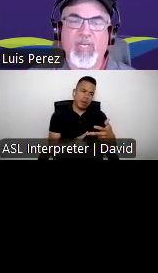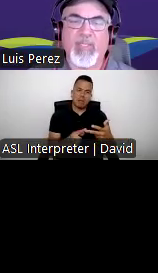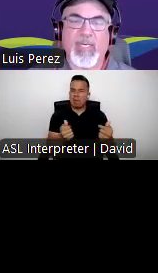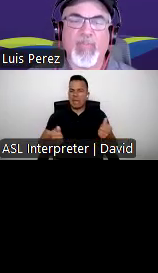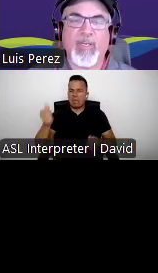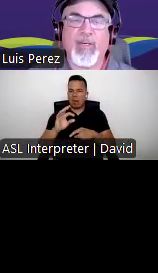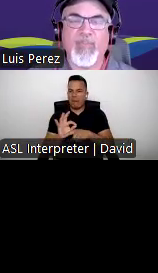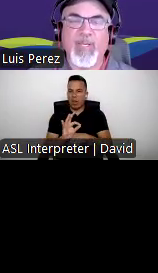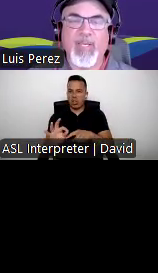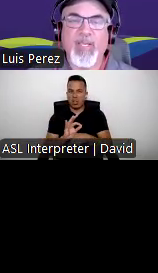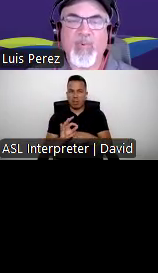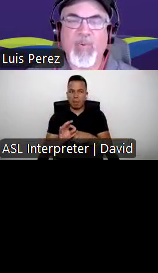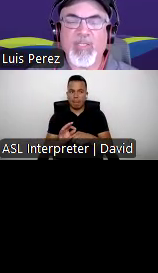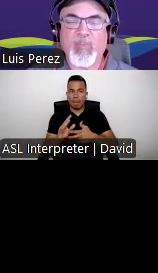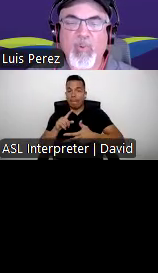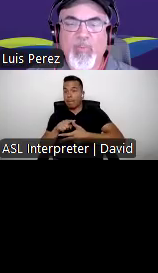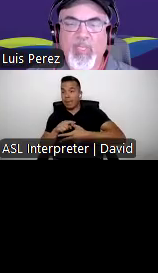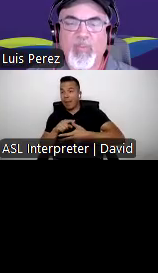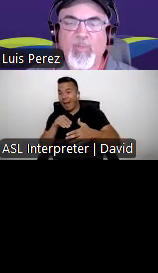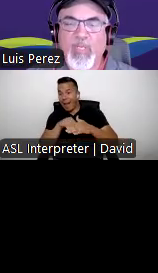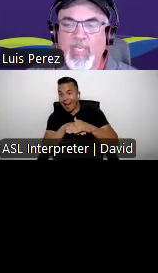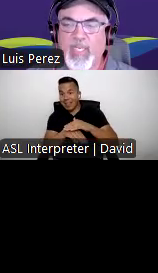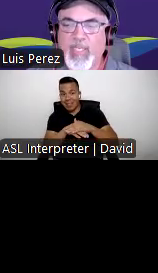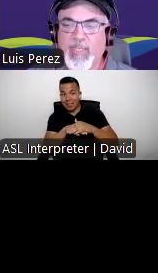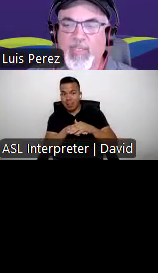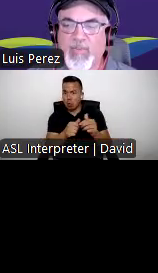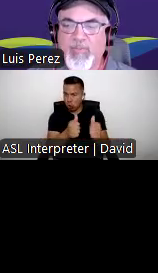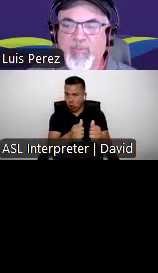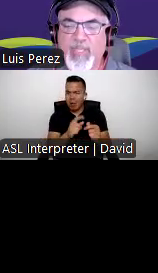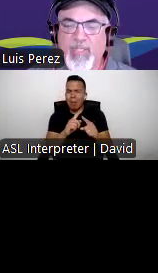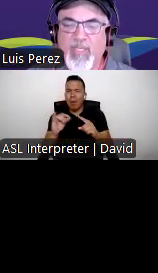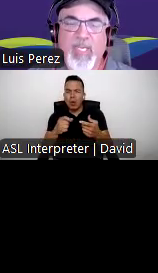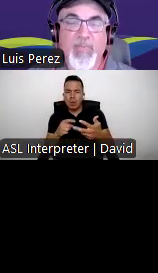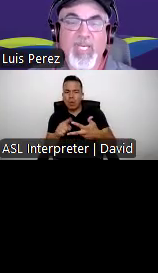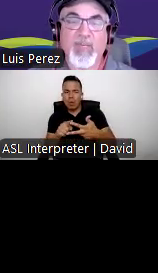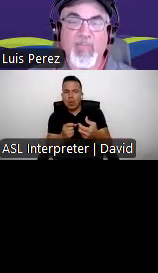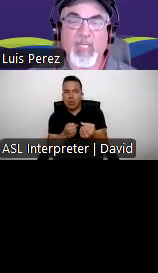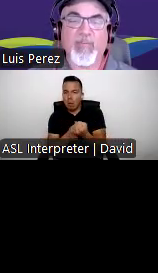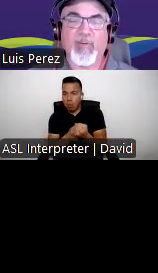to stop there. We want to support people in taking accessible information and making meaning from